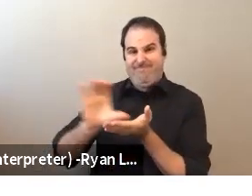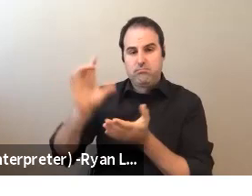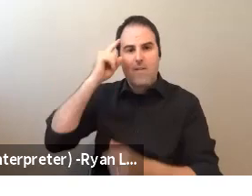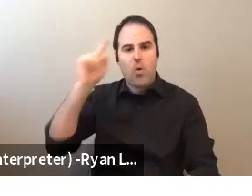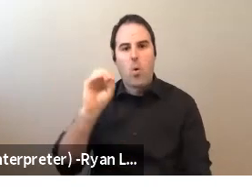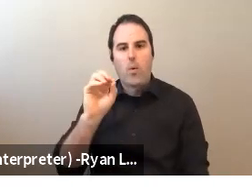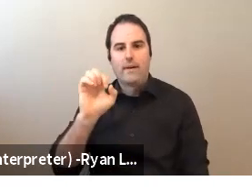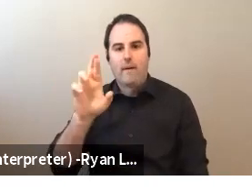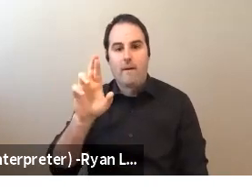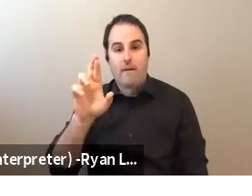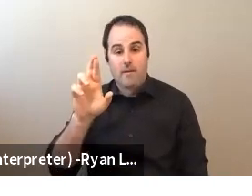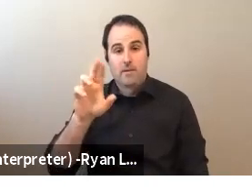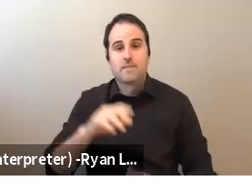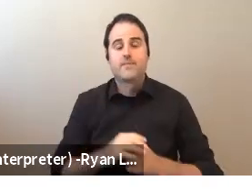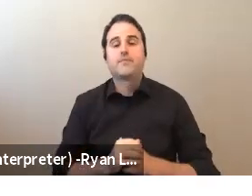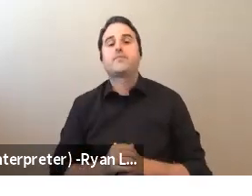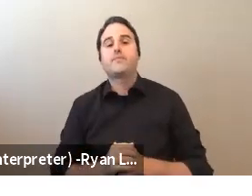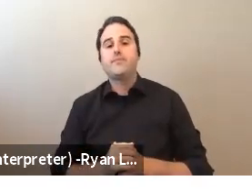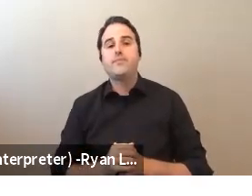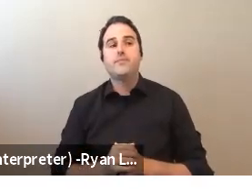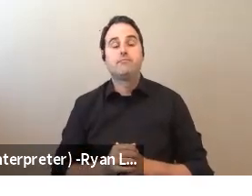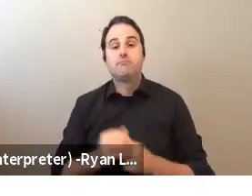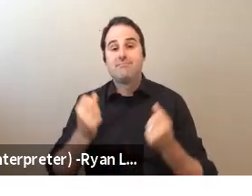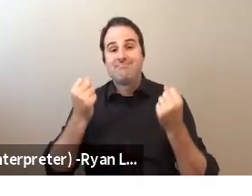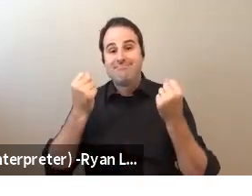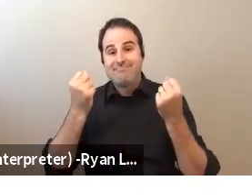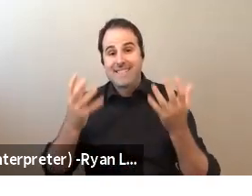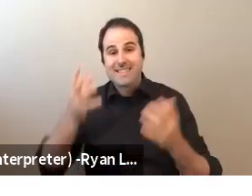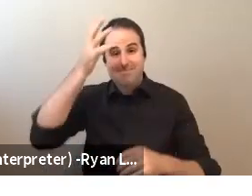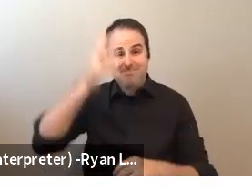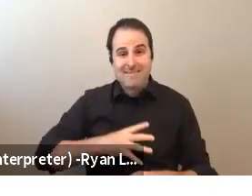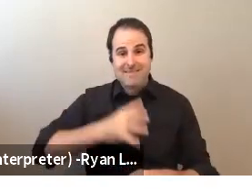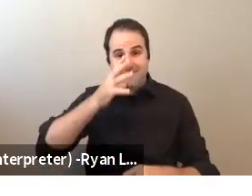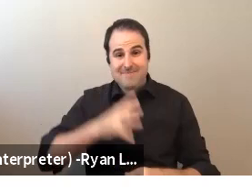Sally Potter: textbook authors, many of them who have written a we ours are